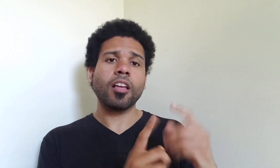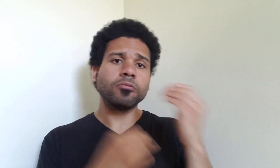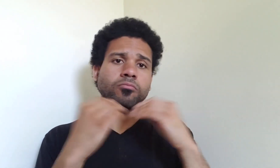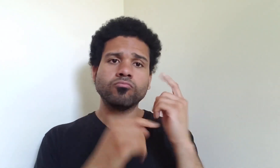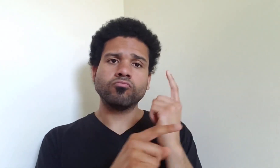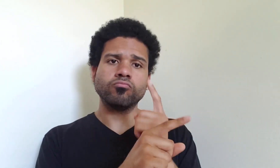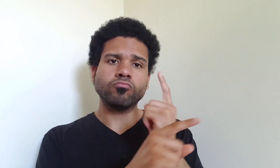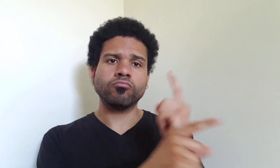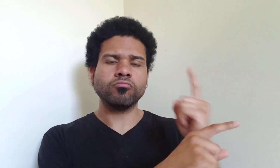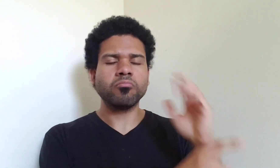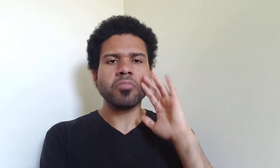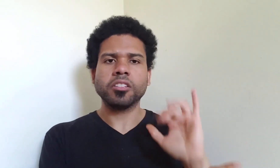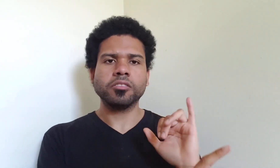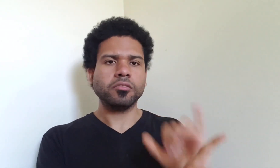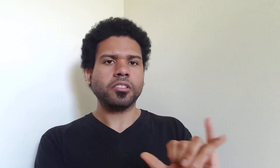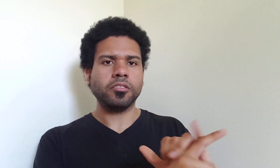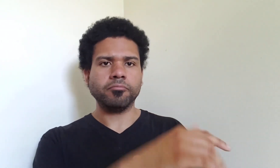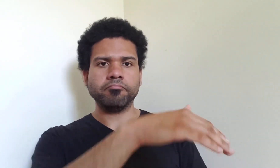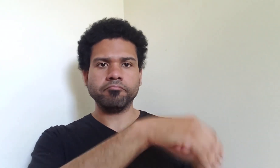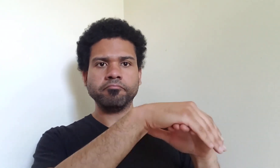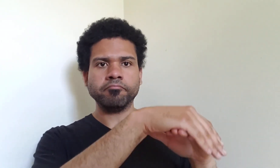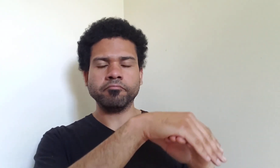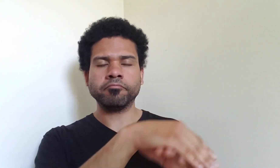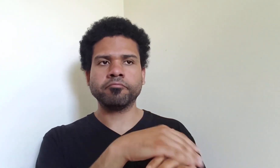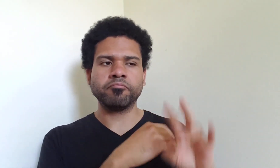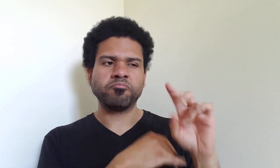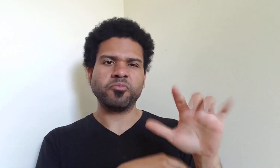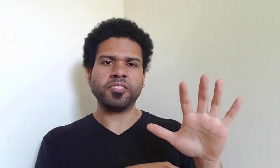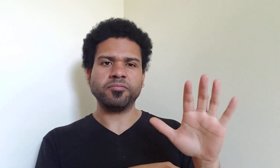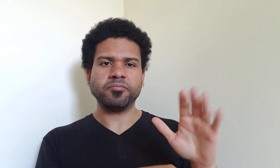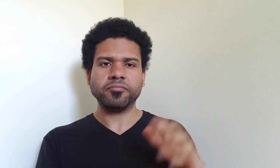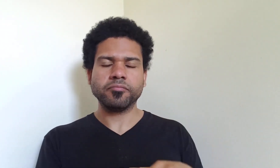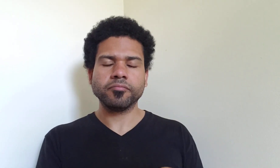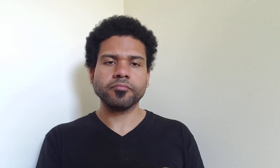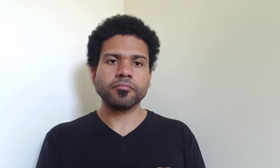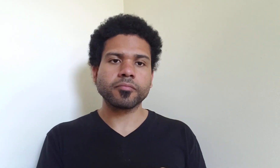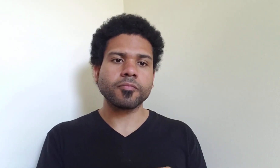Balanced diets on a regular schedule will allow the body to maintain a pH of 7.5.